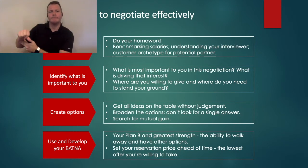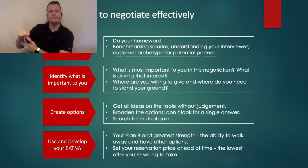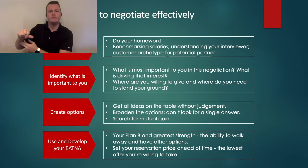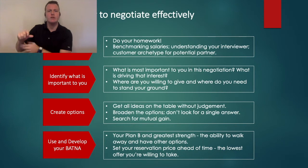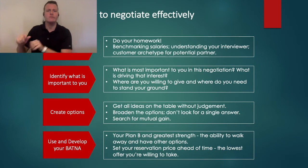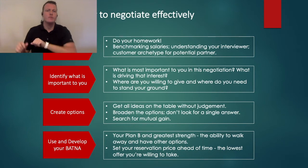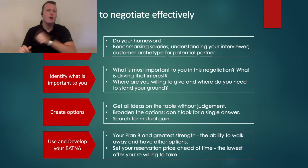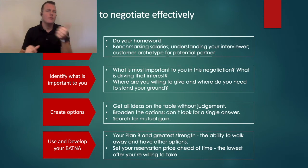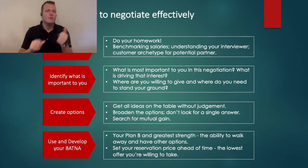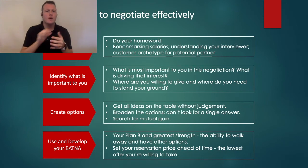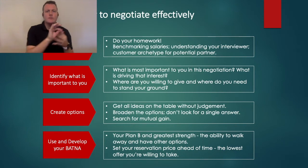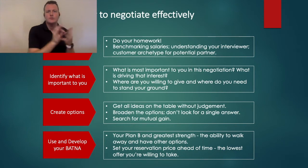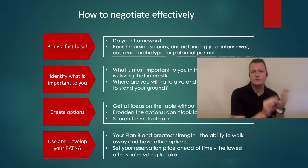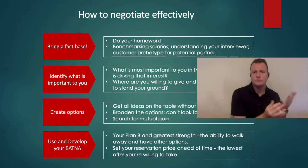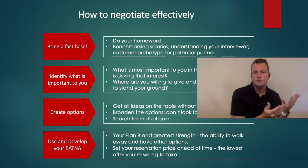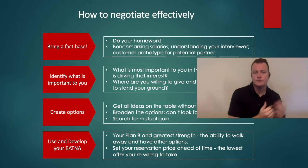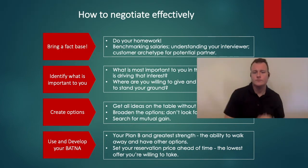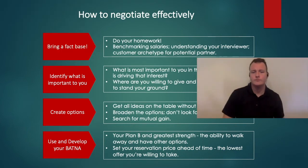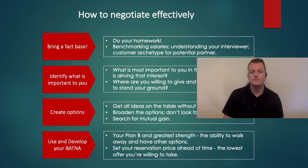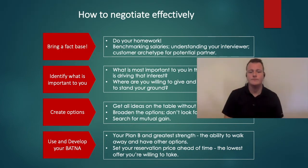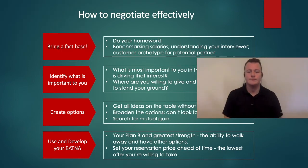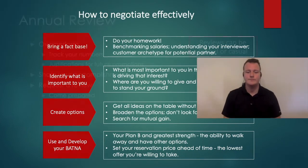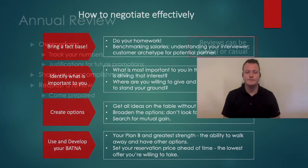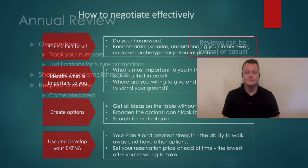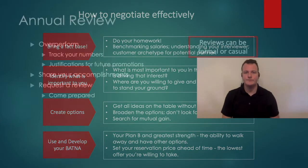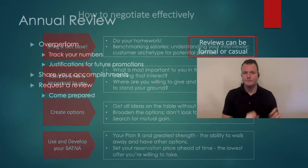Next slide please.